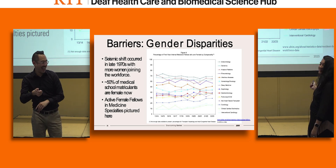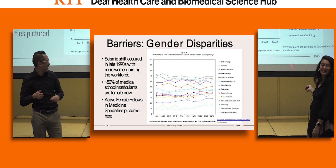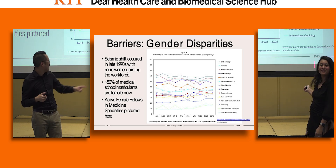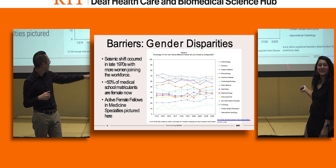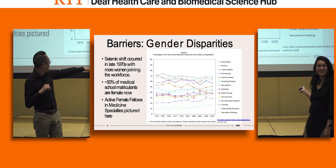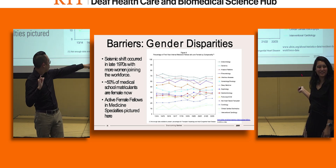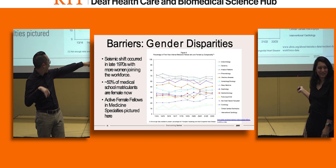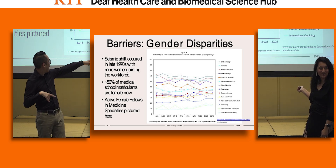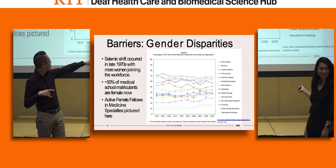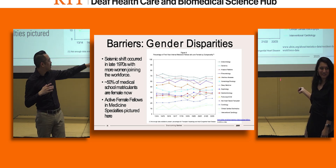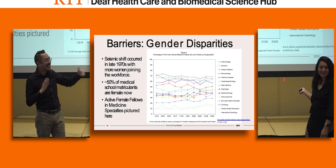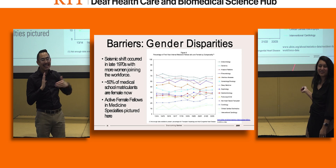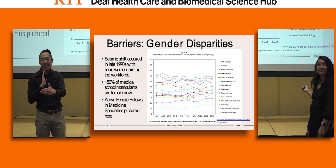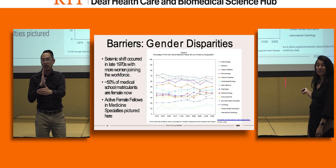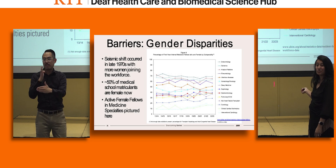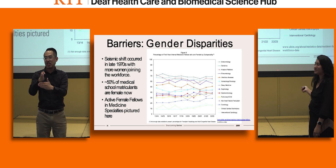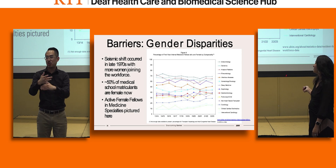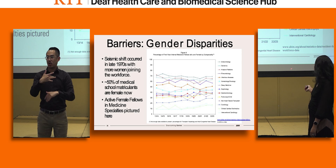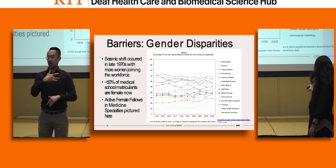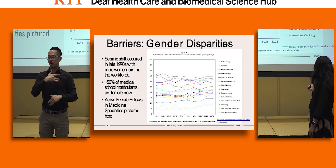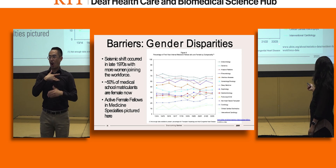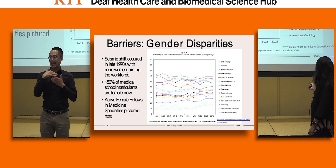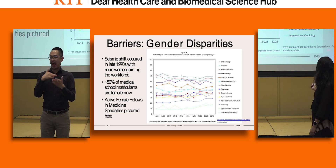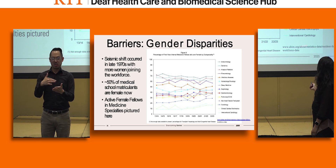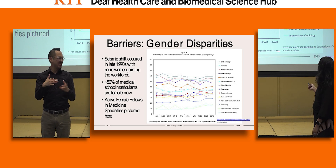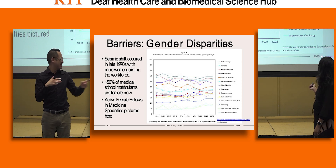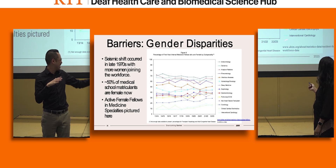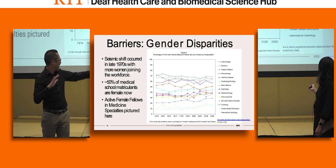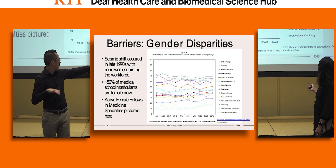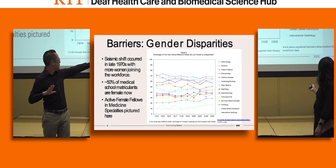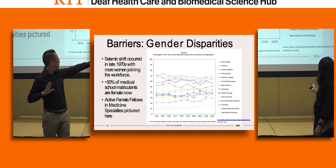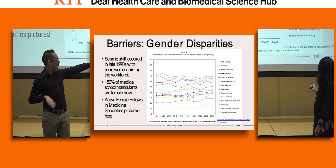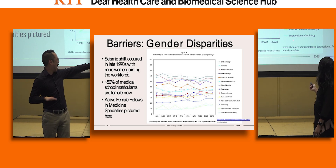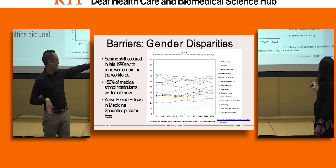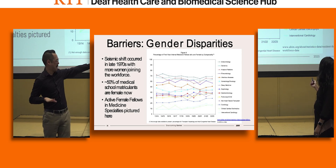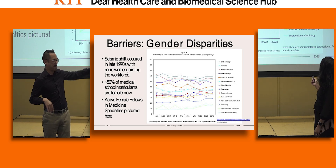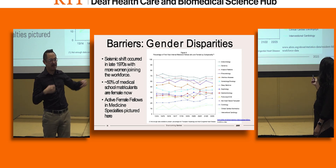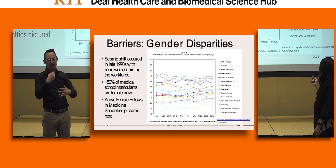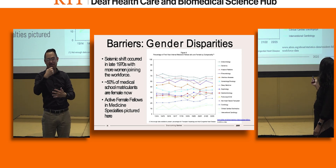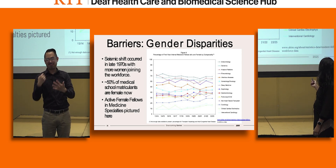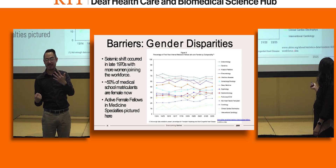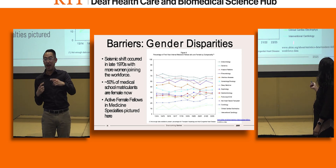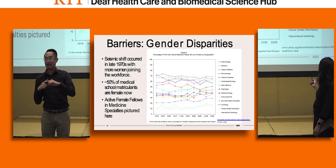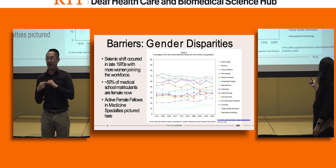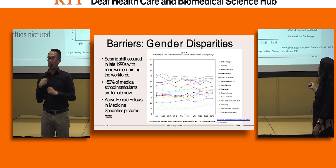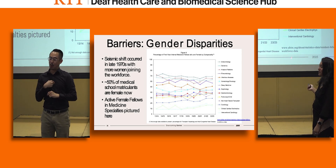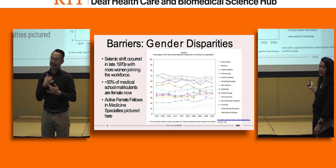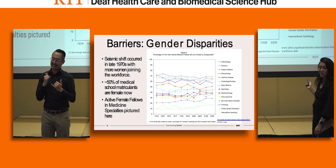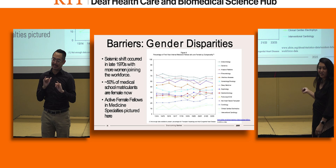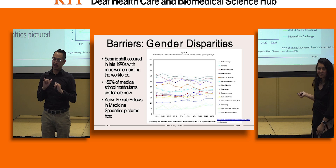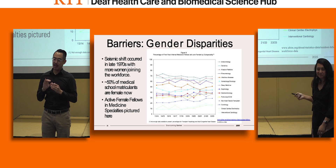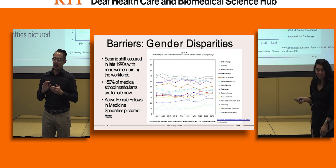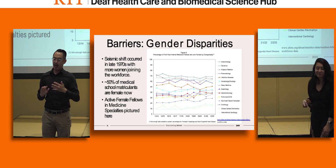interventional cardiology, another procedural field, is all the way at the bottom-- but we are kind of fifth from the bottom.